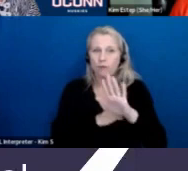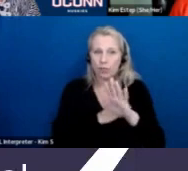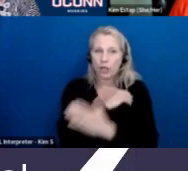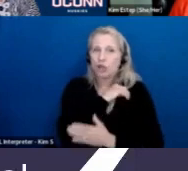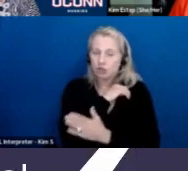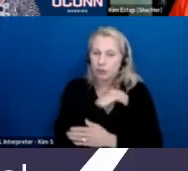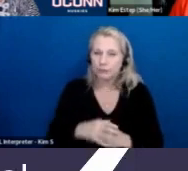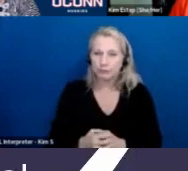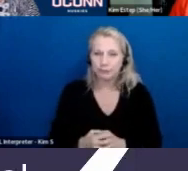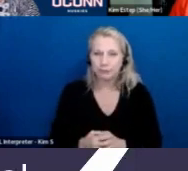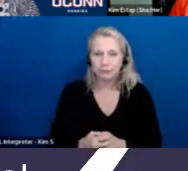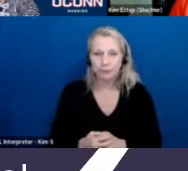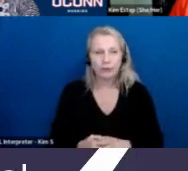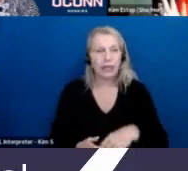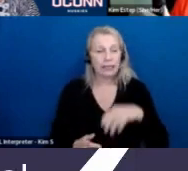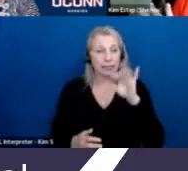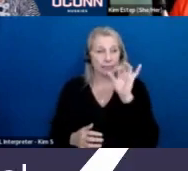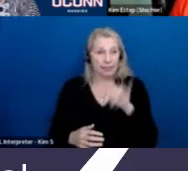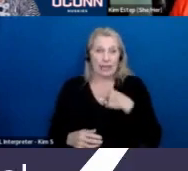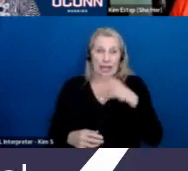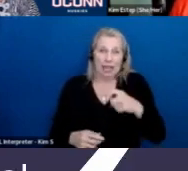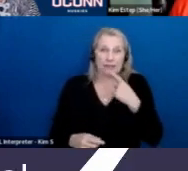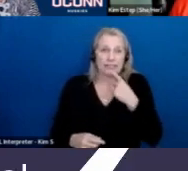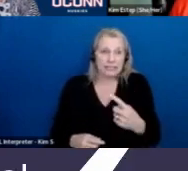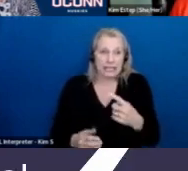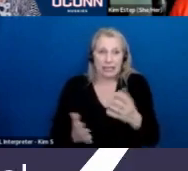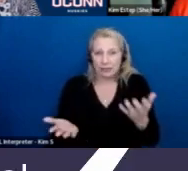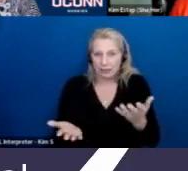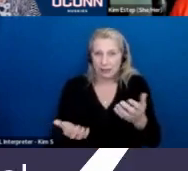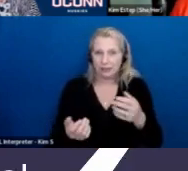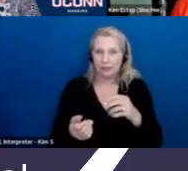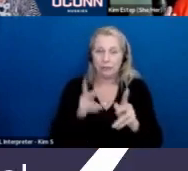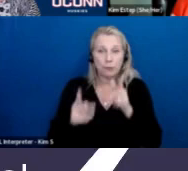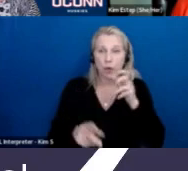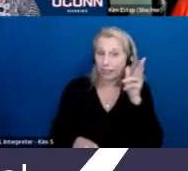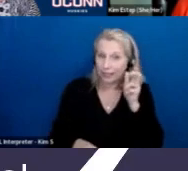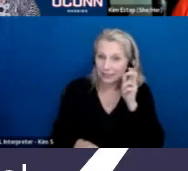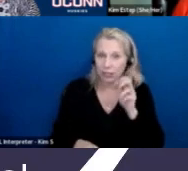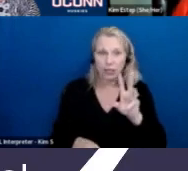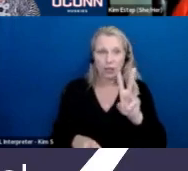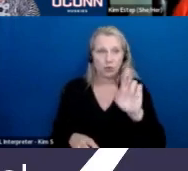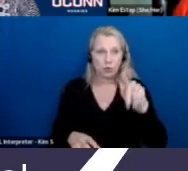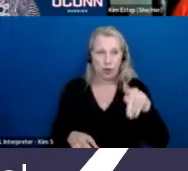And that I just, I have to put this plugin for those listening that wraparound light is not a